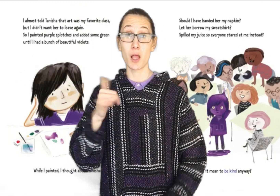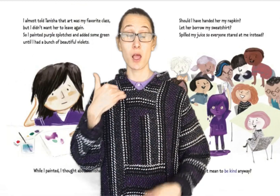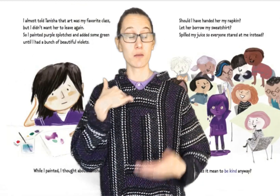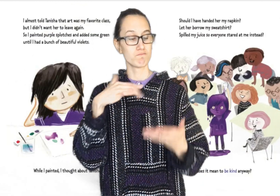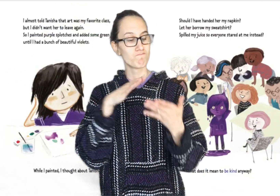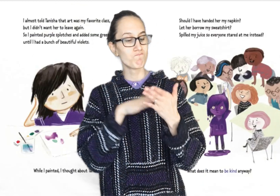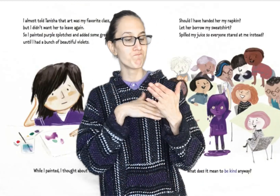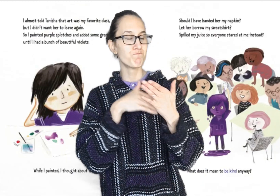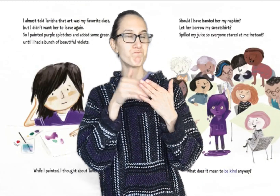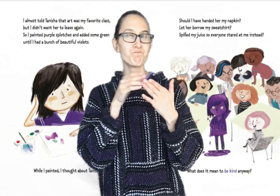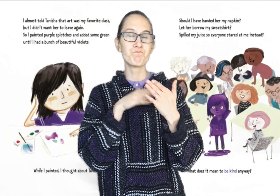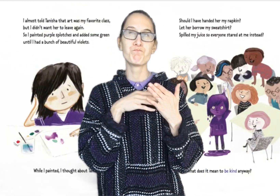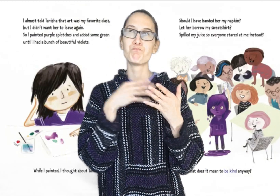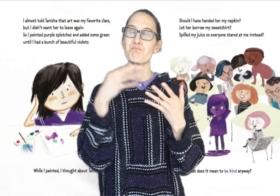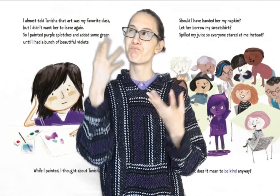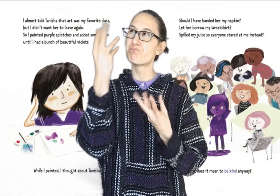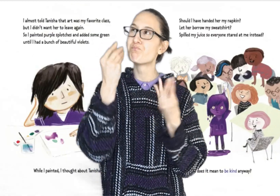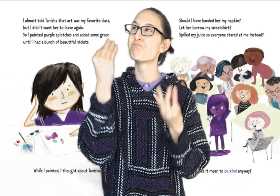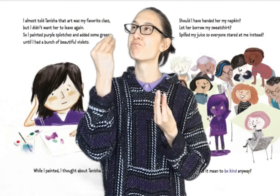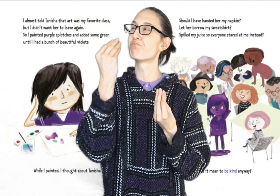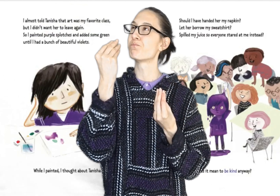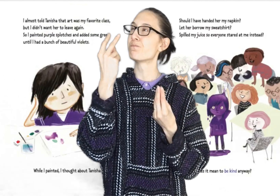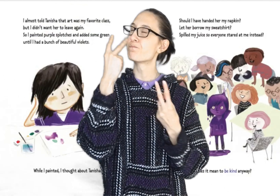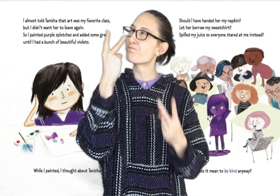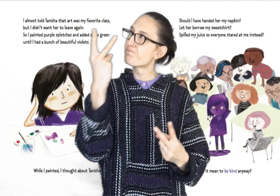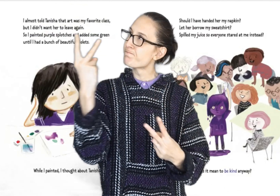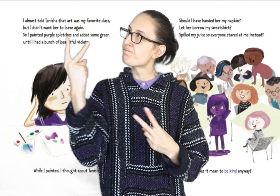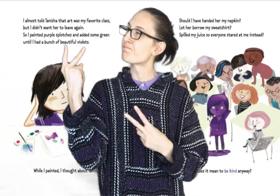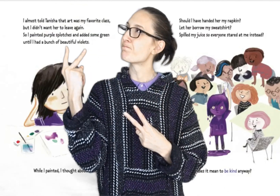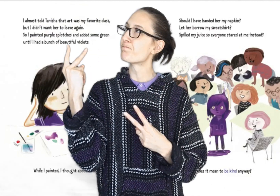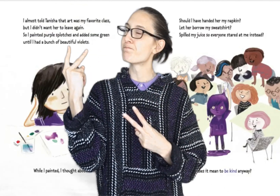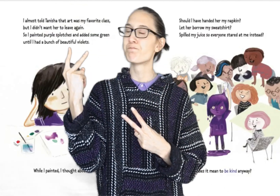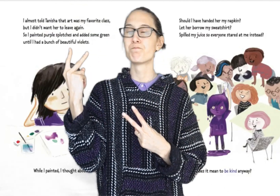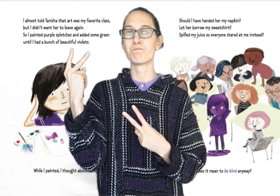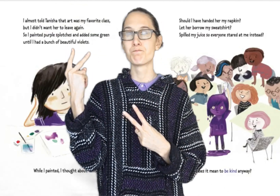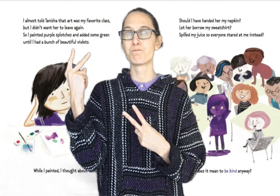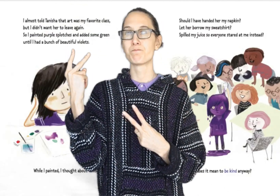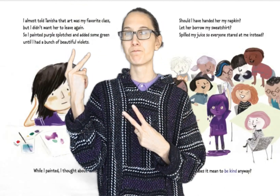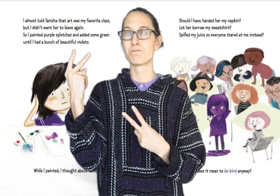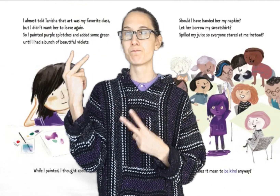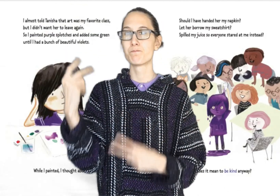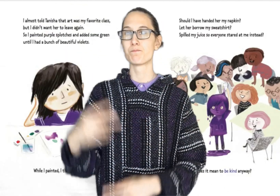While I painted, thought about Tanisha